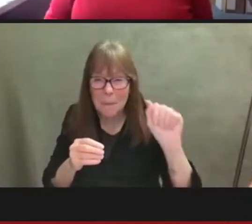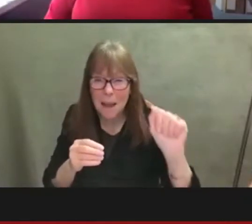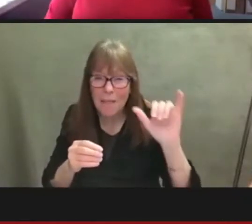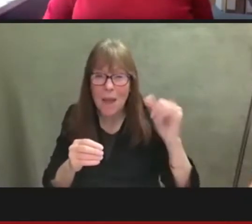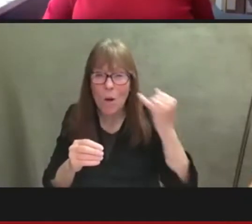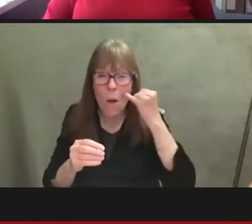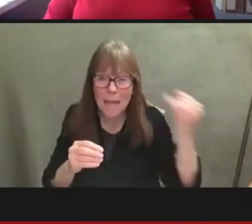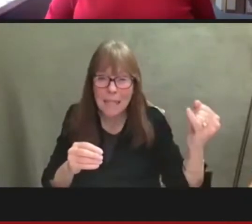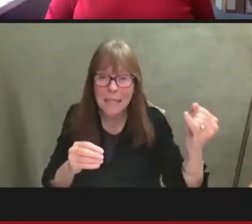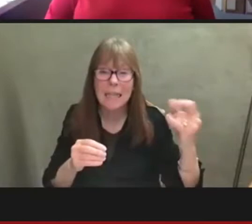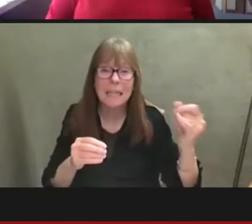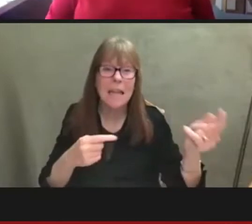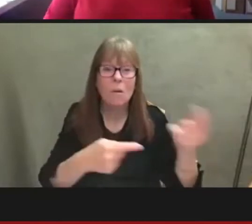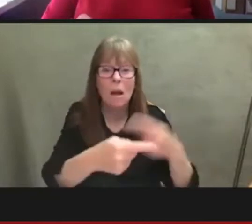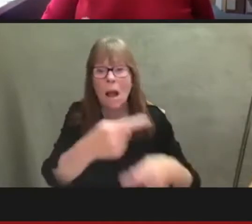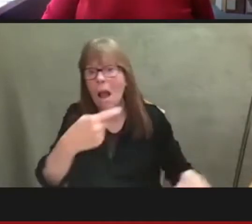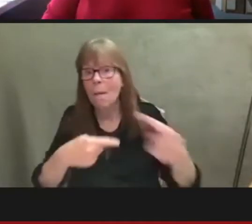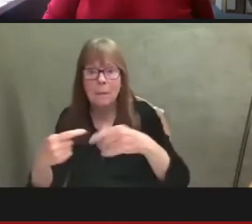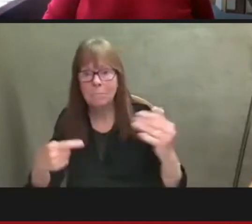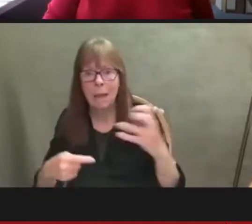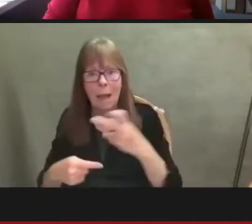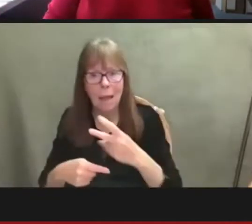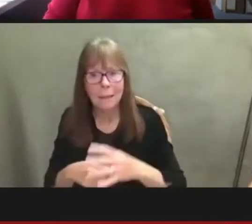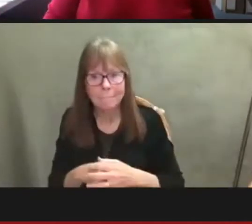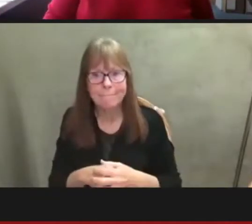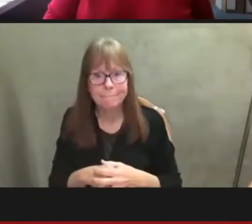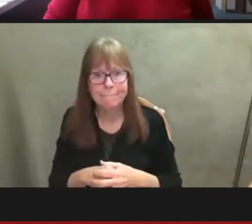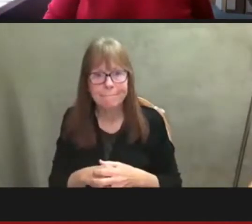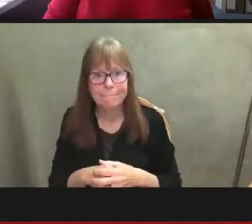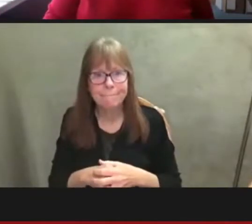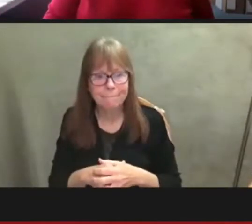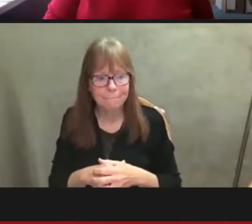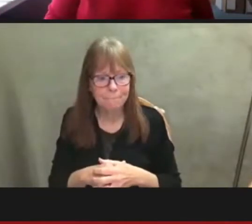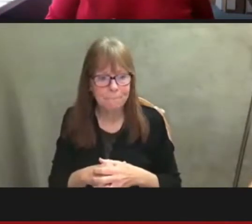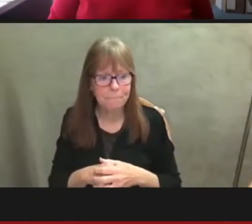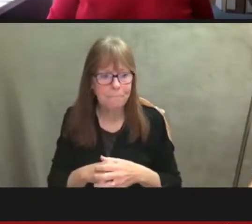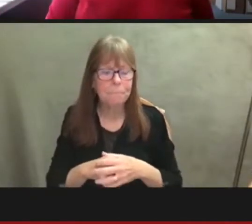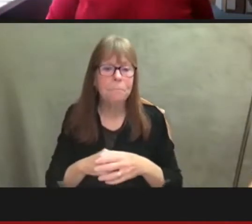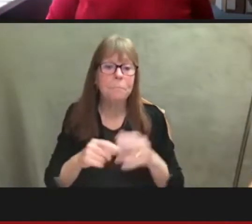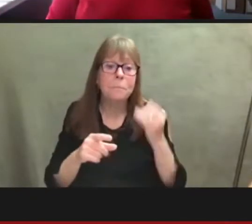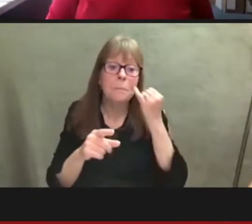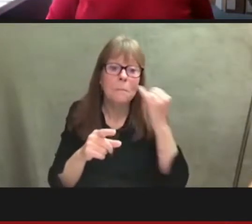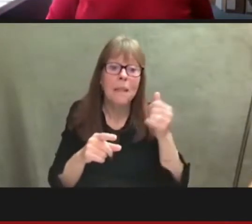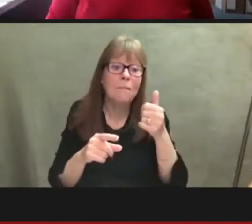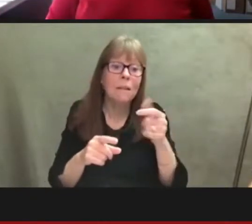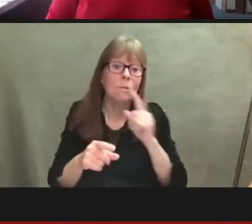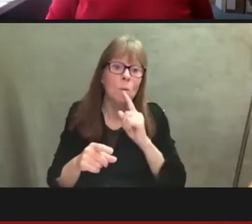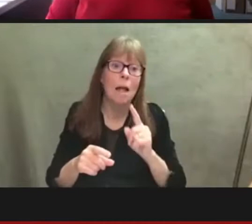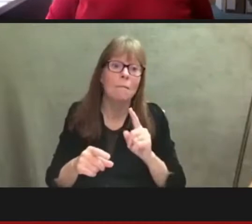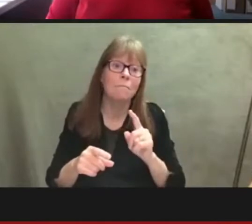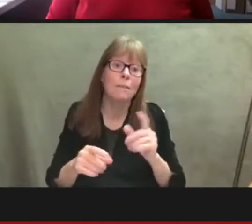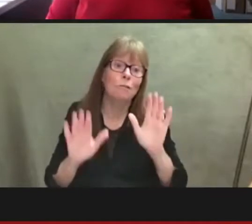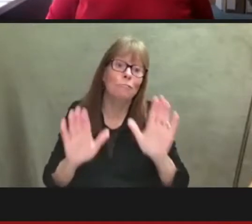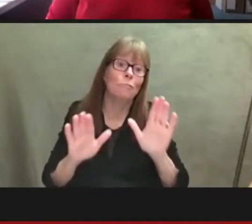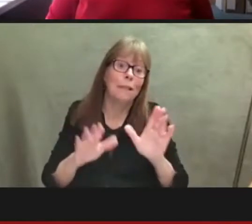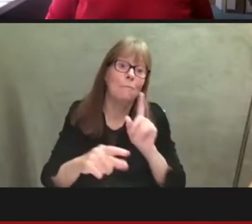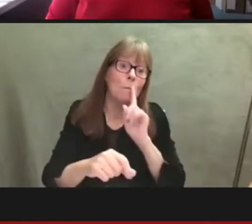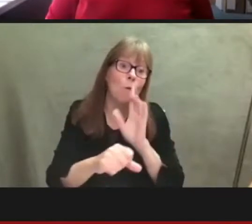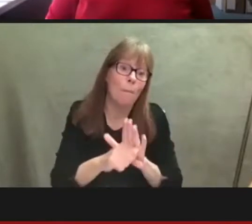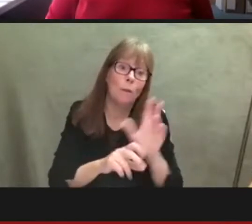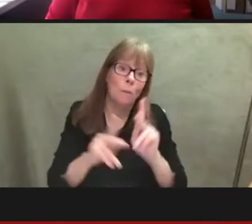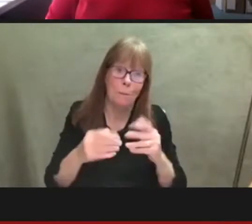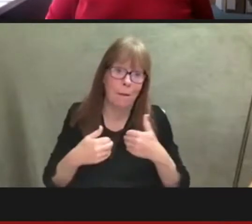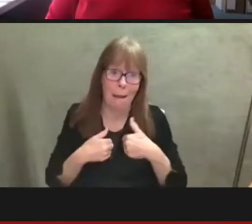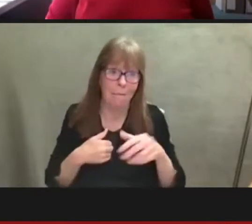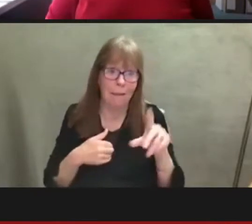Well look, there's an incredible promise for people with disabilities